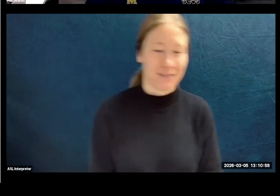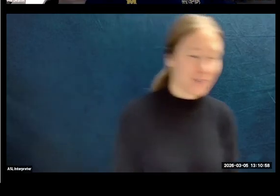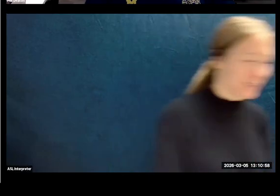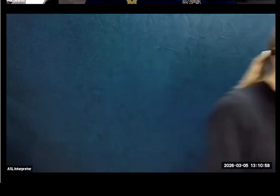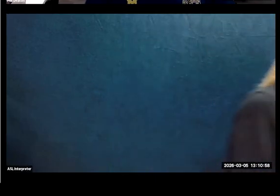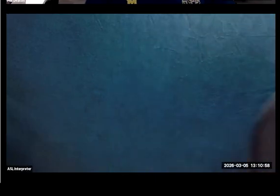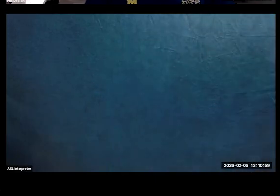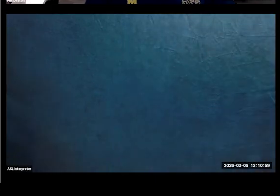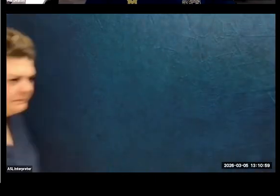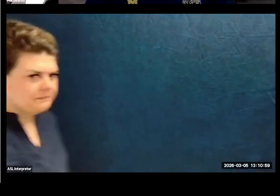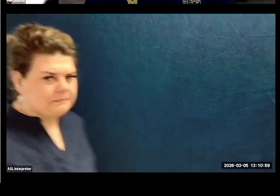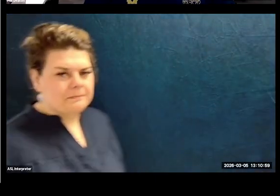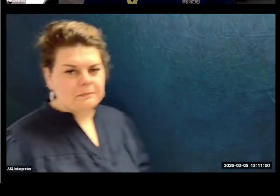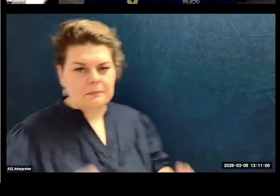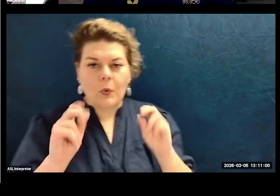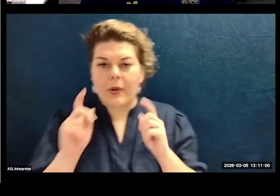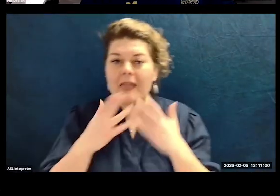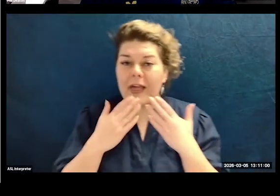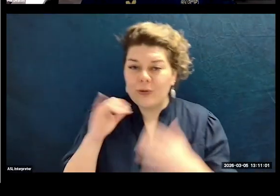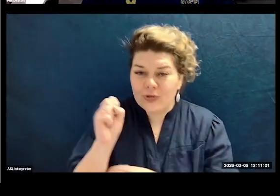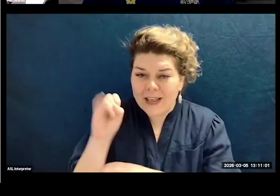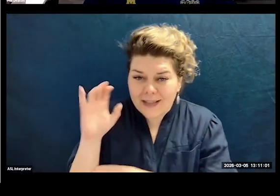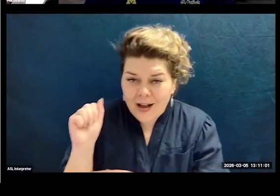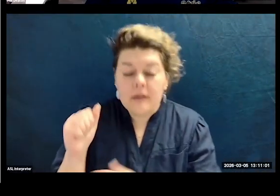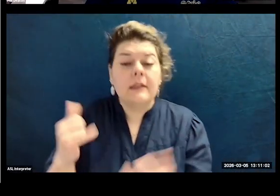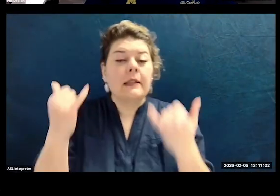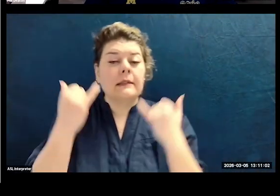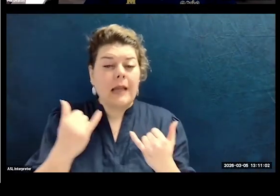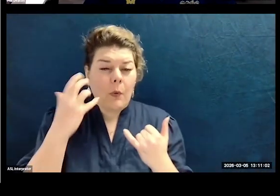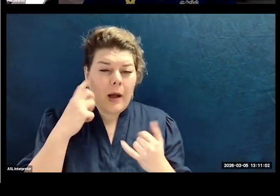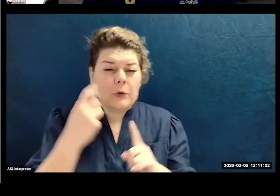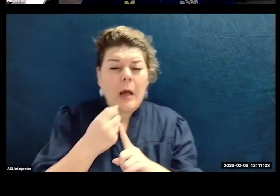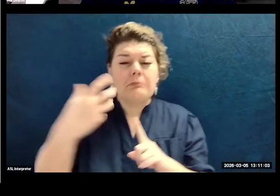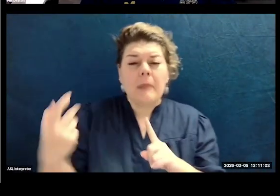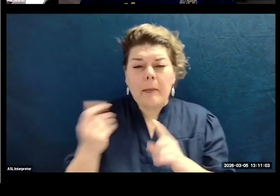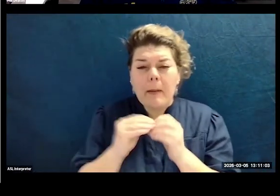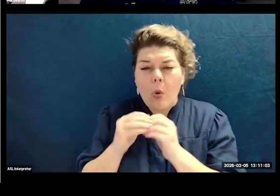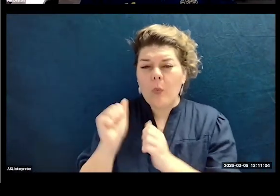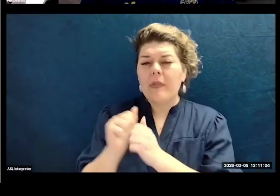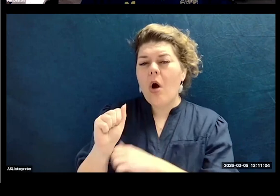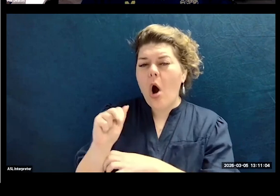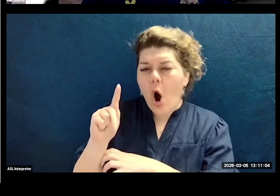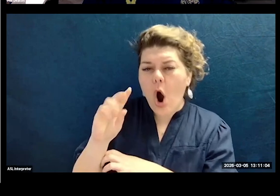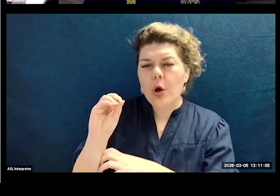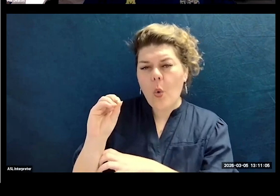All right. Thank you, Jessica. So, we wanna touch a little bit more on auto-tagging. So what is auto-tagging?